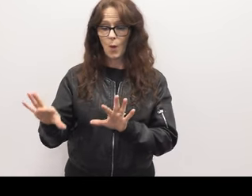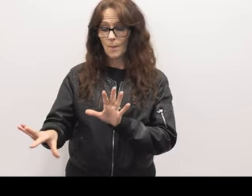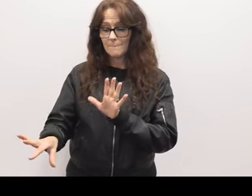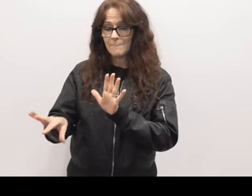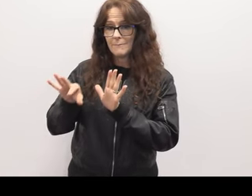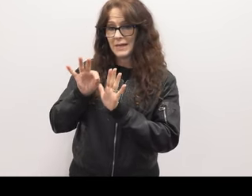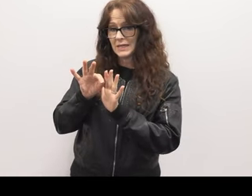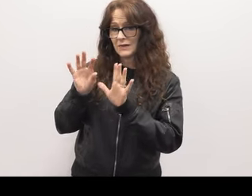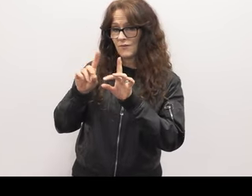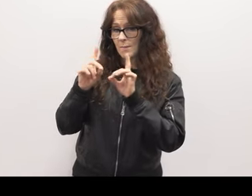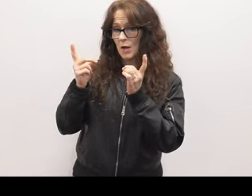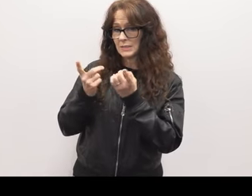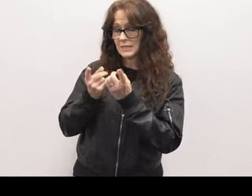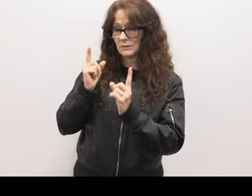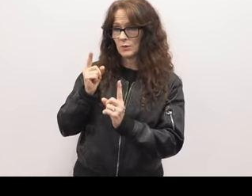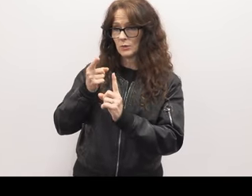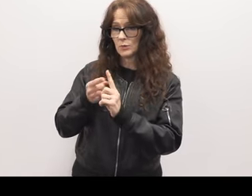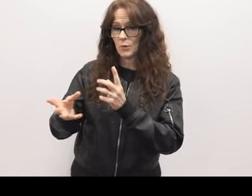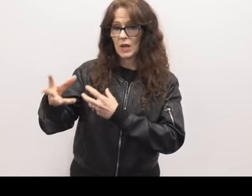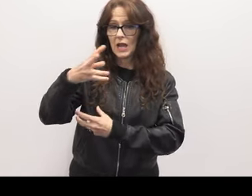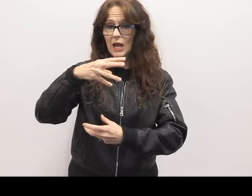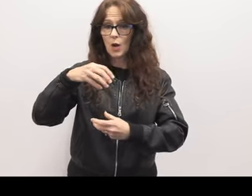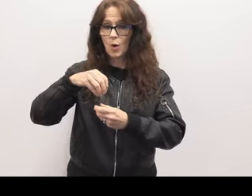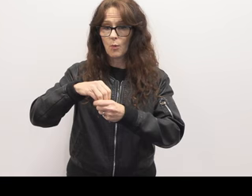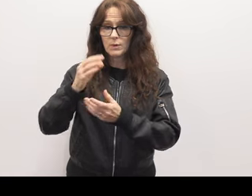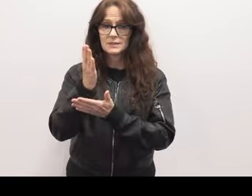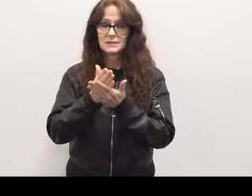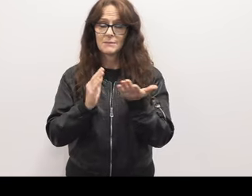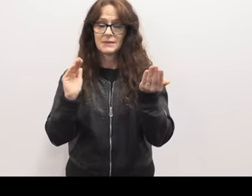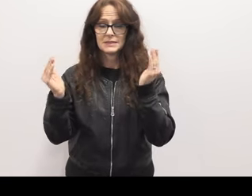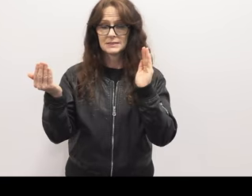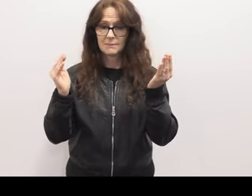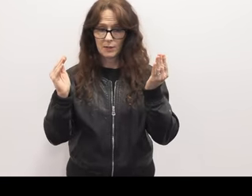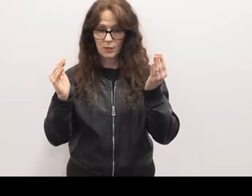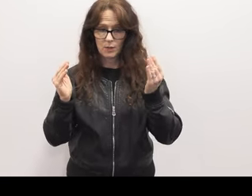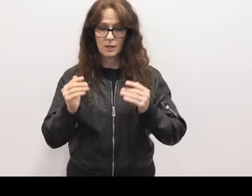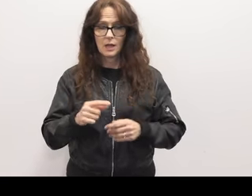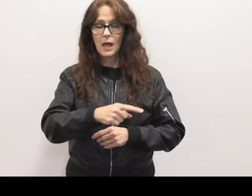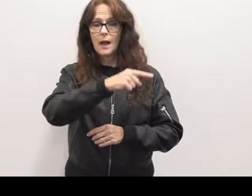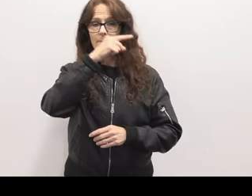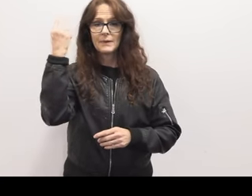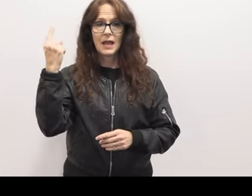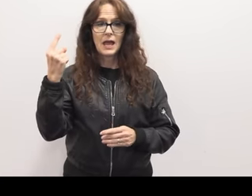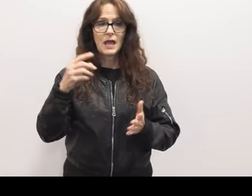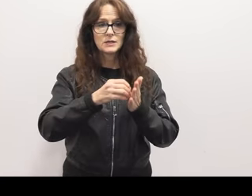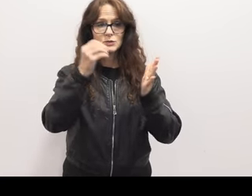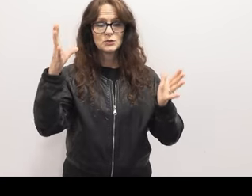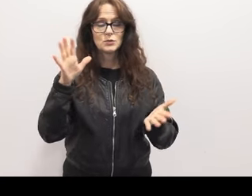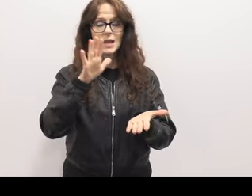to incorporate something that is similar to Black student academic growth will increase